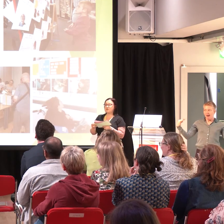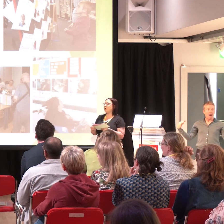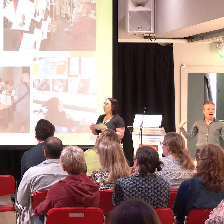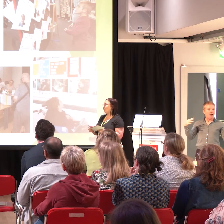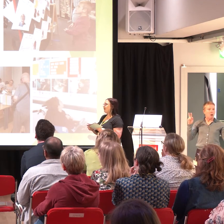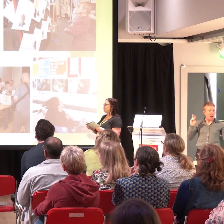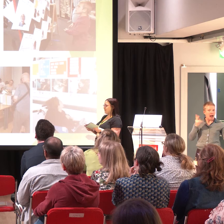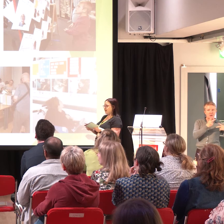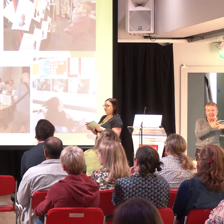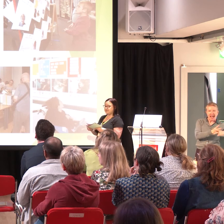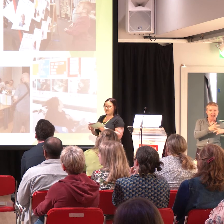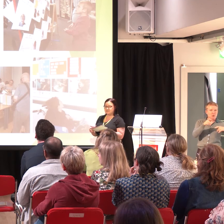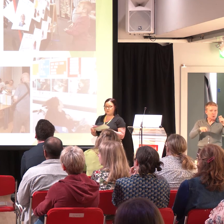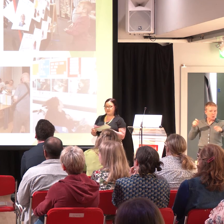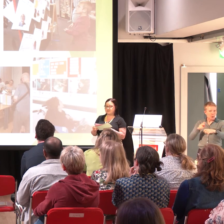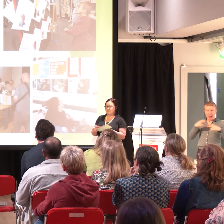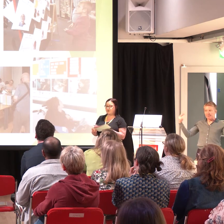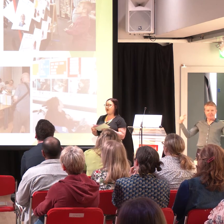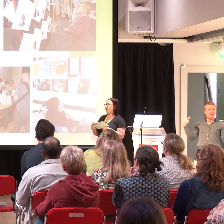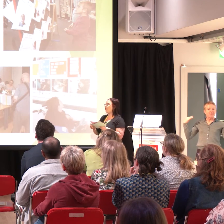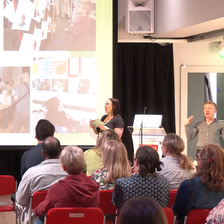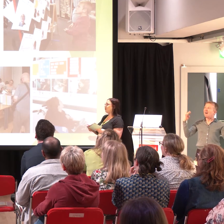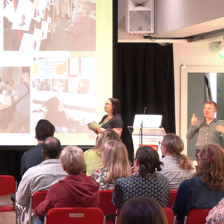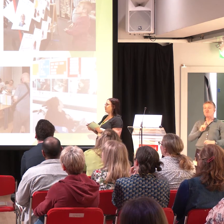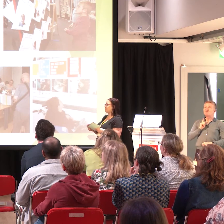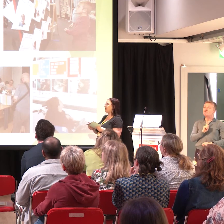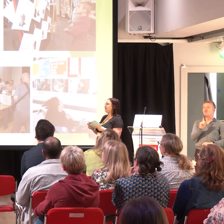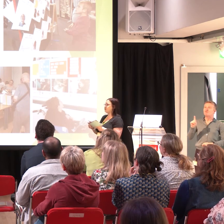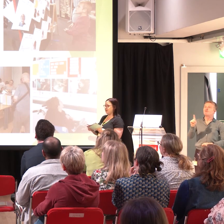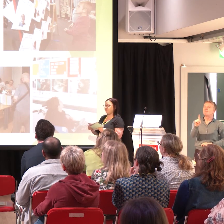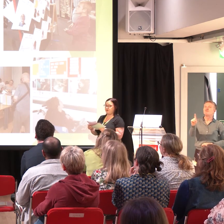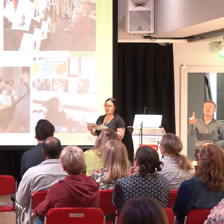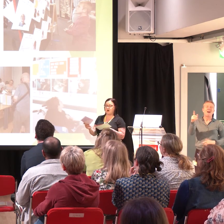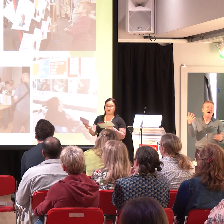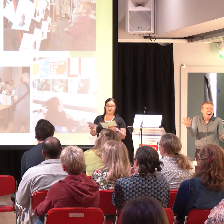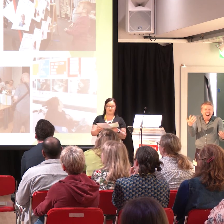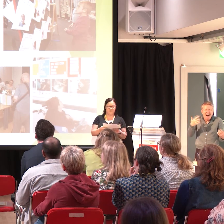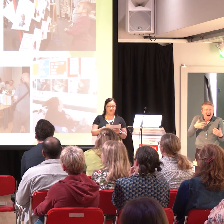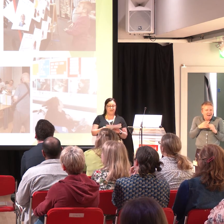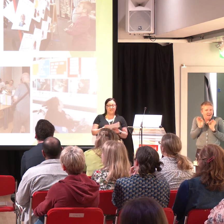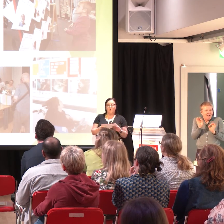This would always remain a fantastic way to celebrate on what our children can achieve through the arts.